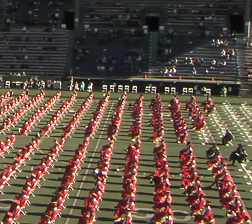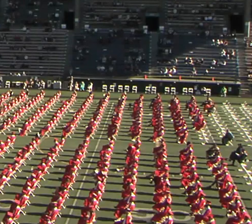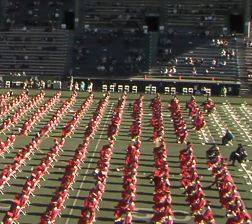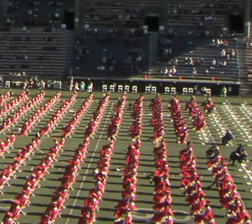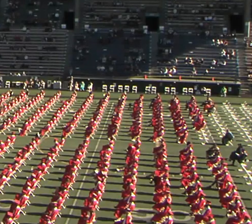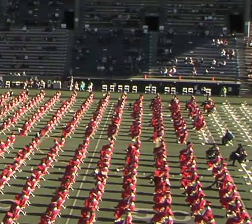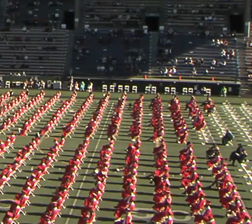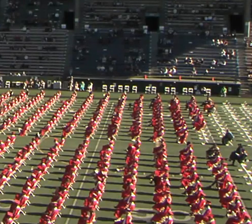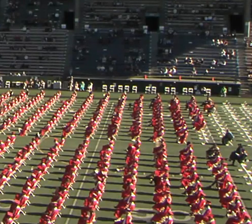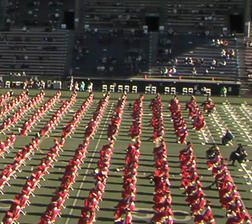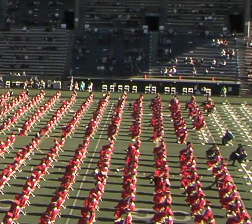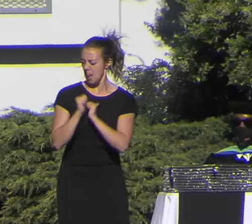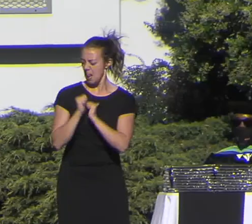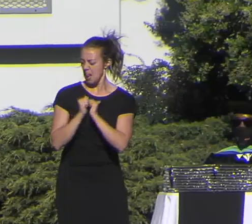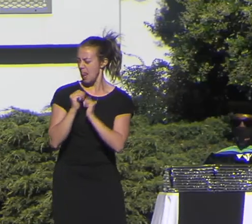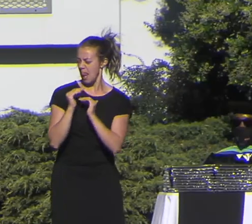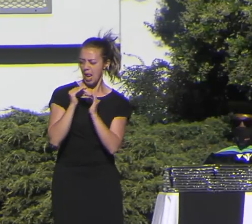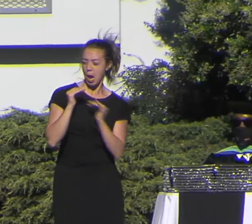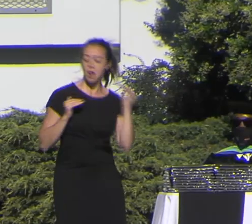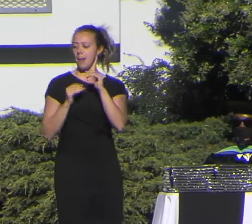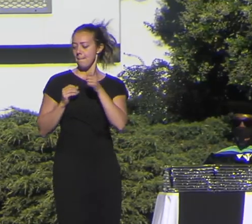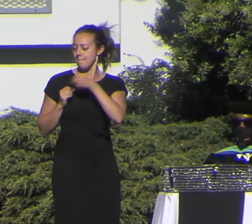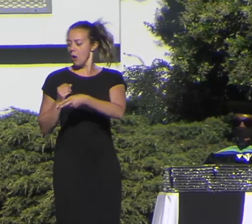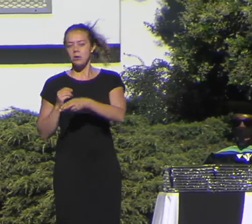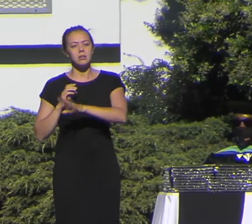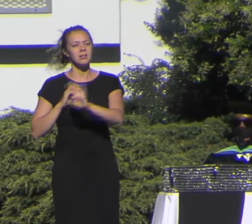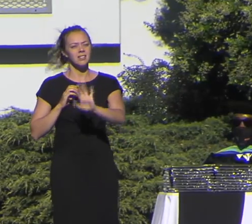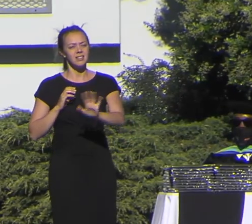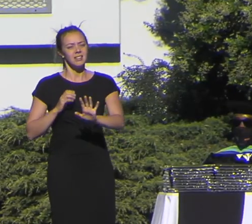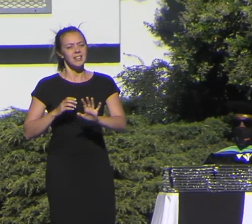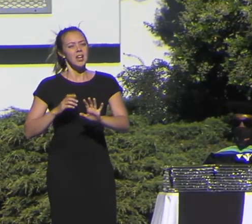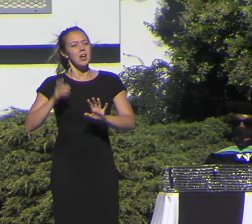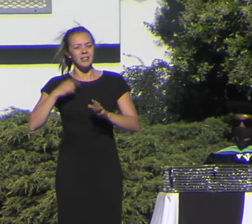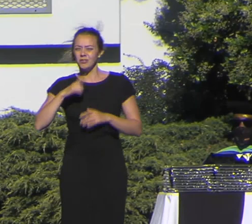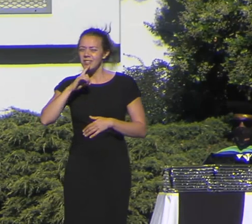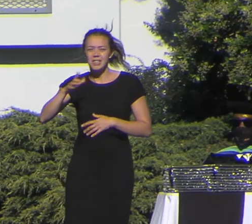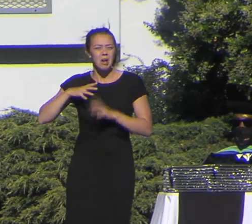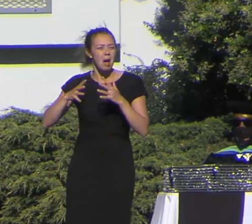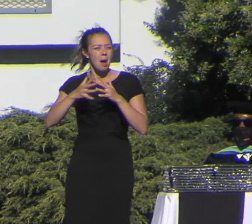for our own personal gain. The apocryphal American myth of individual success being